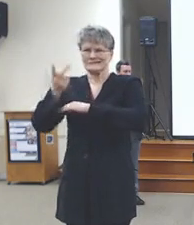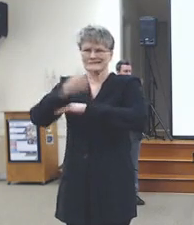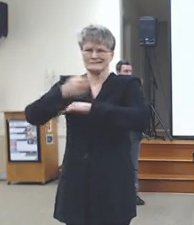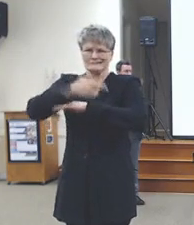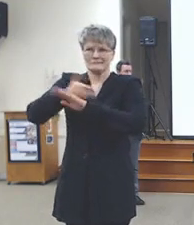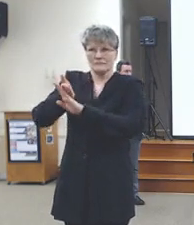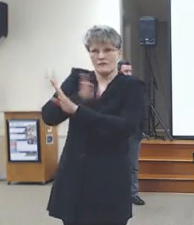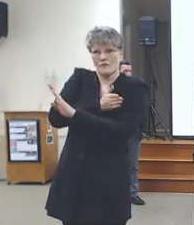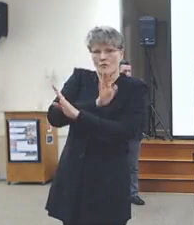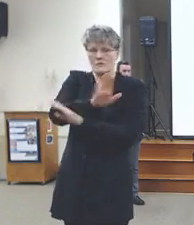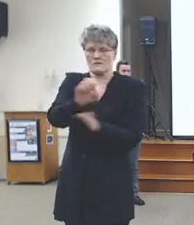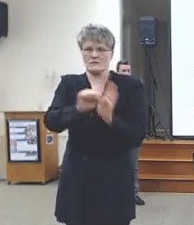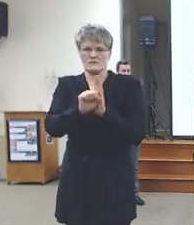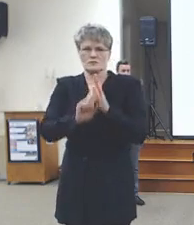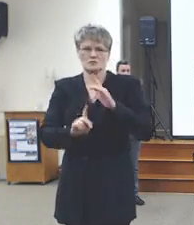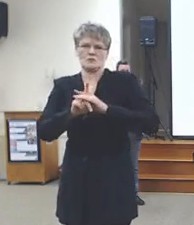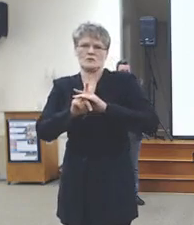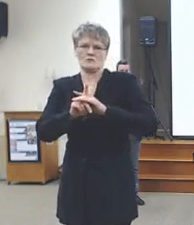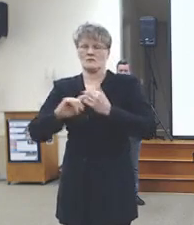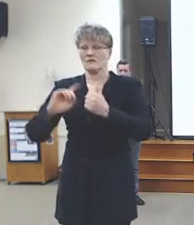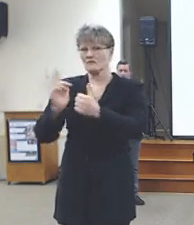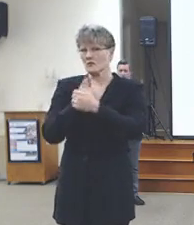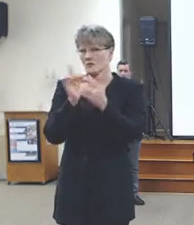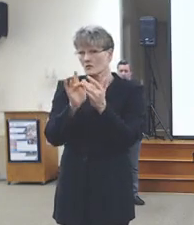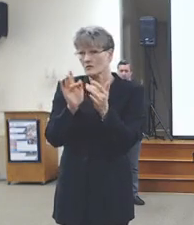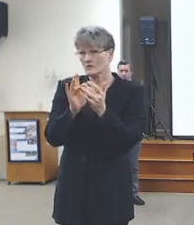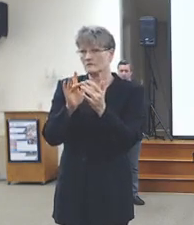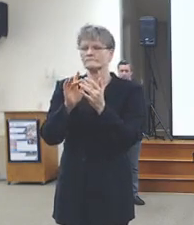members and anybody who perhaps has spent the night at the person's house.